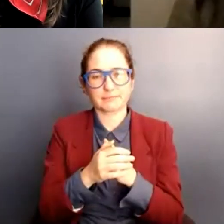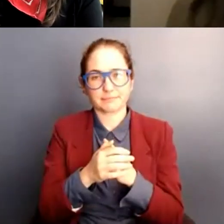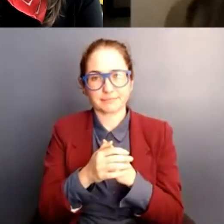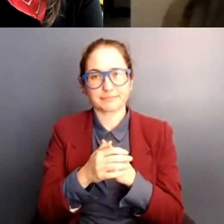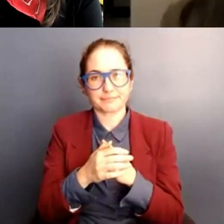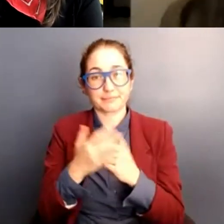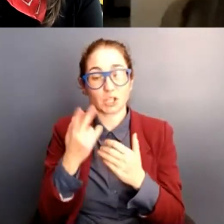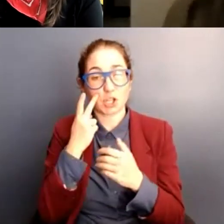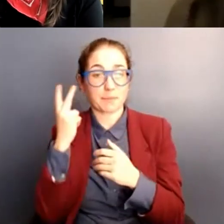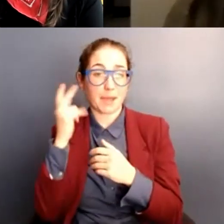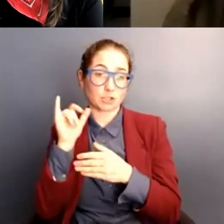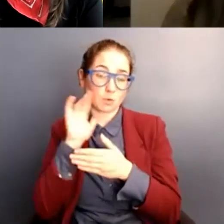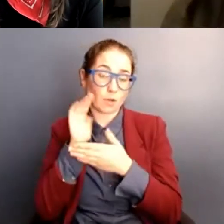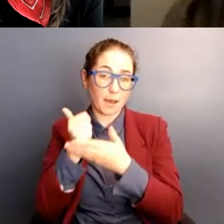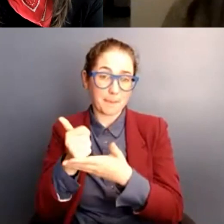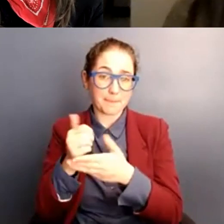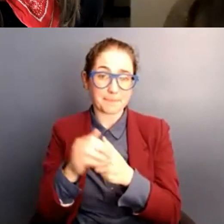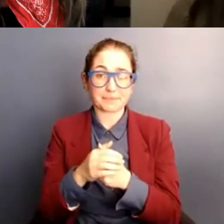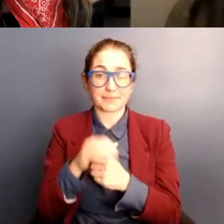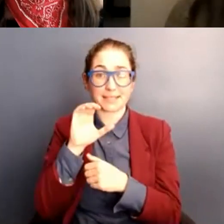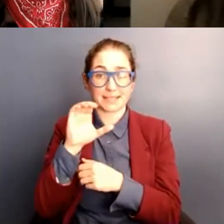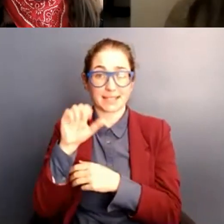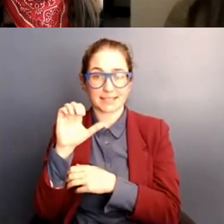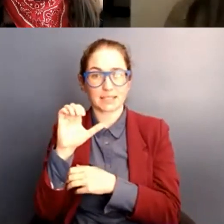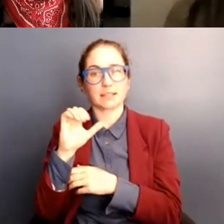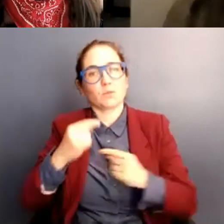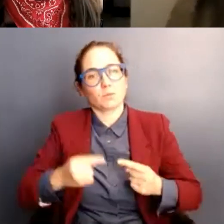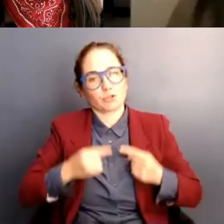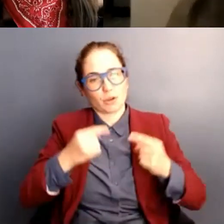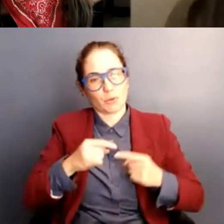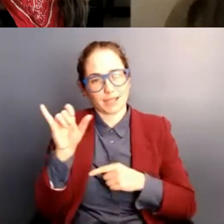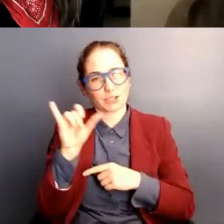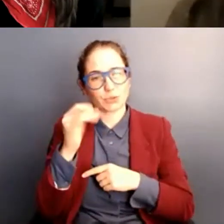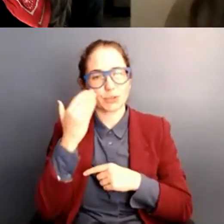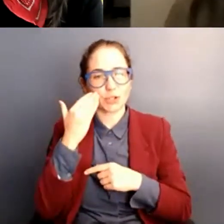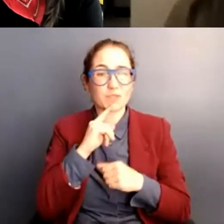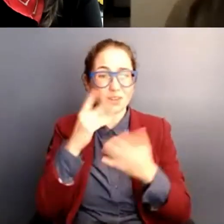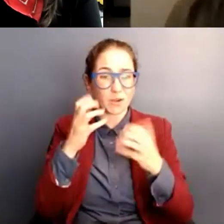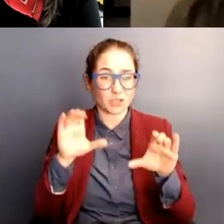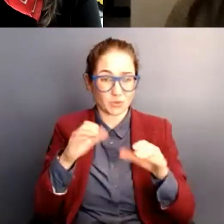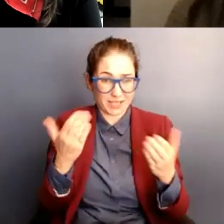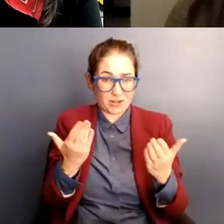Would be helpful. And even at CCAC we struggle with that too. Because we wanted to do it in-house and ended up having to hire